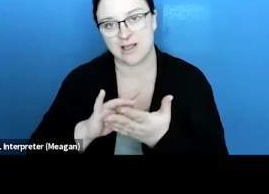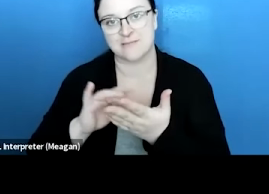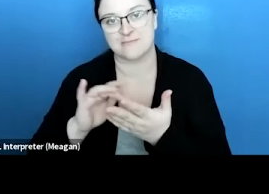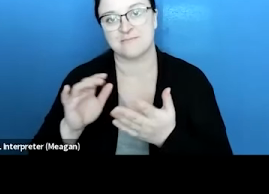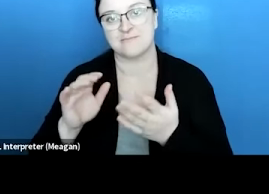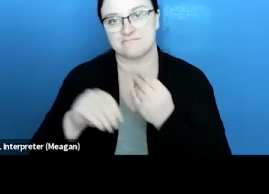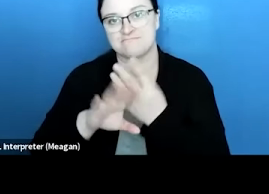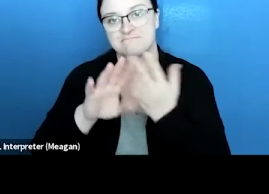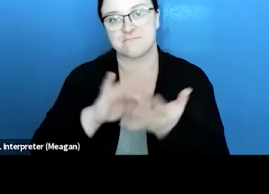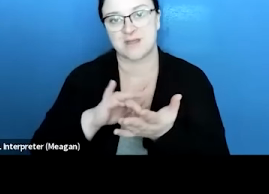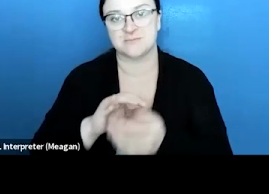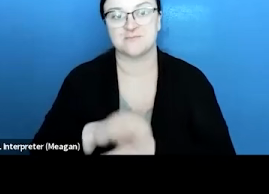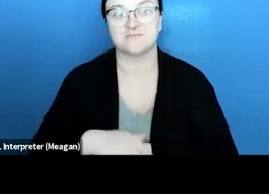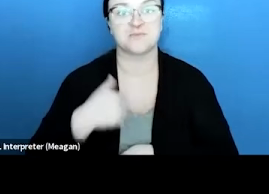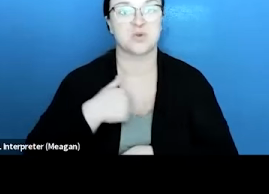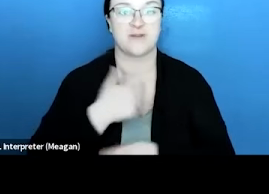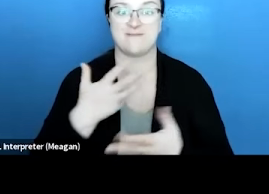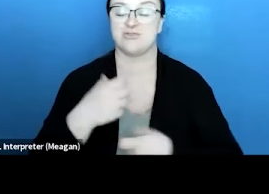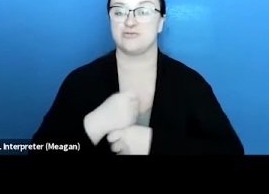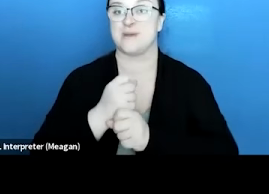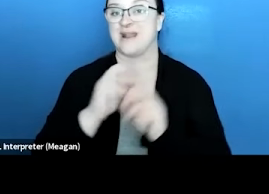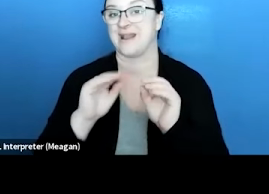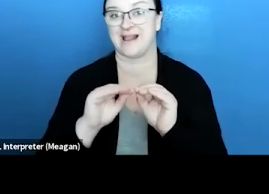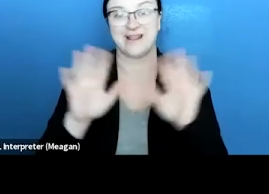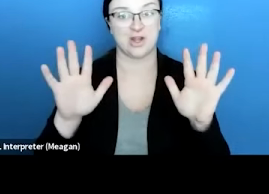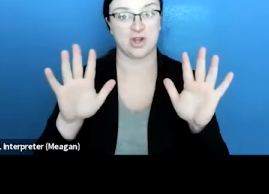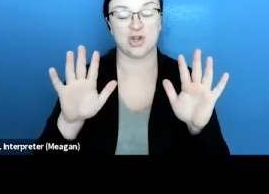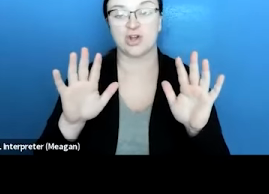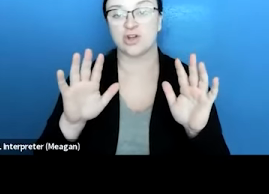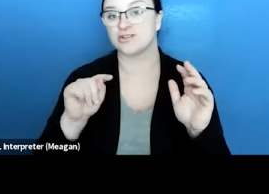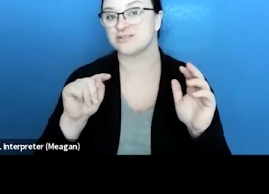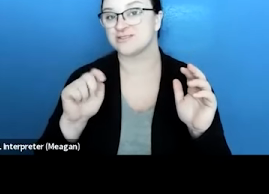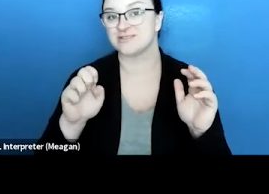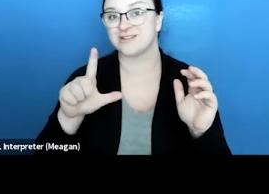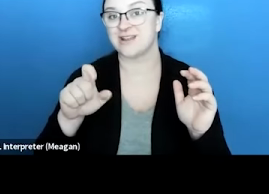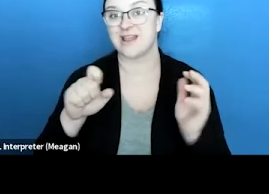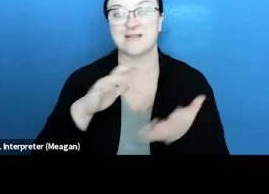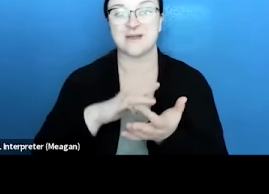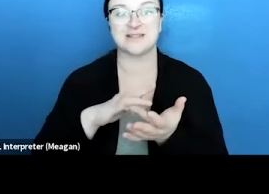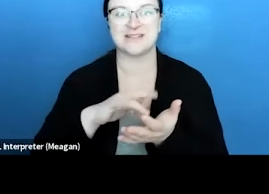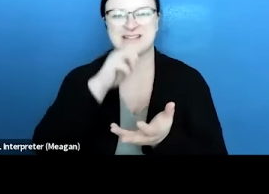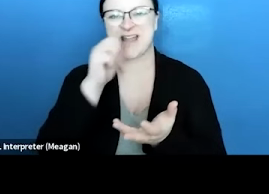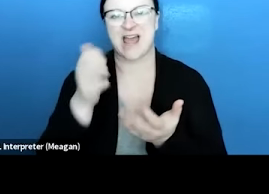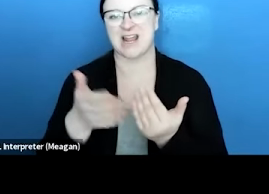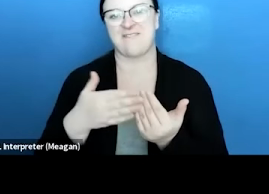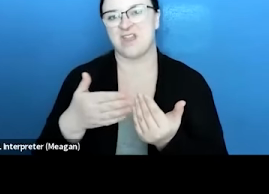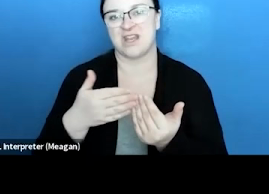We made it very clear that telemedicine should not be a convenience for the mobile crisis providers,